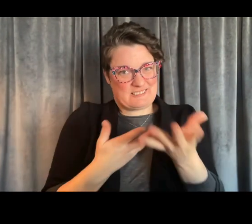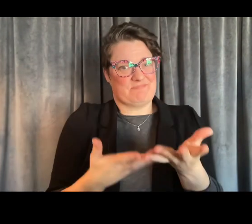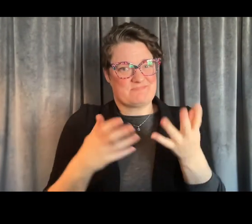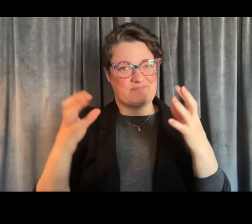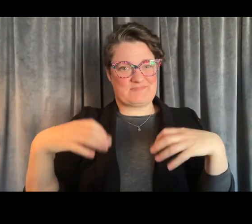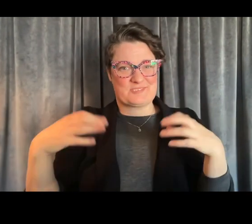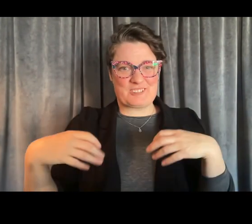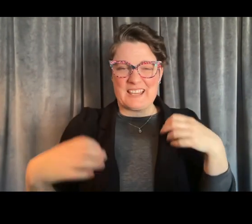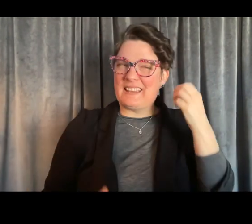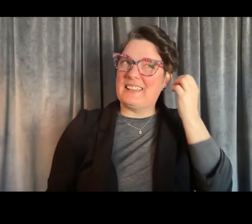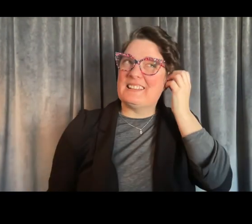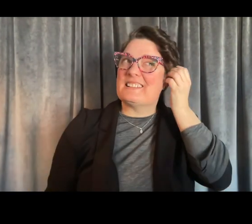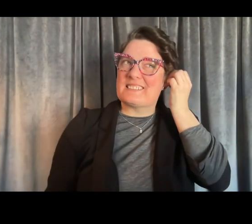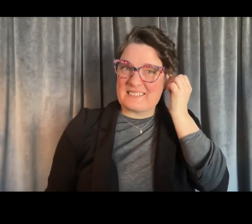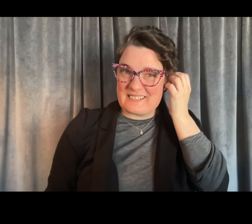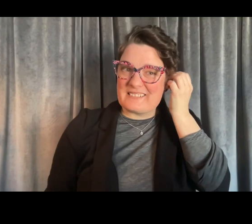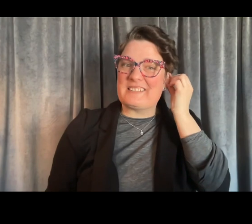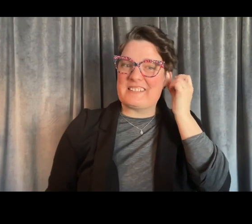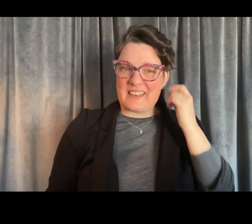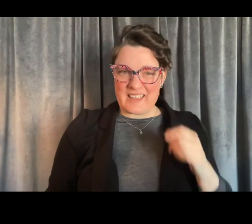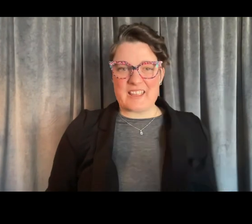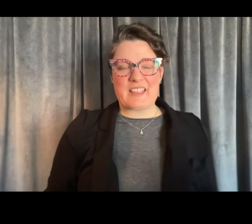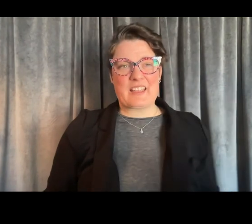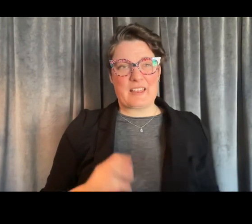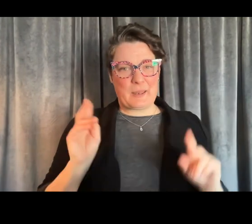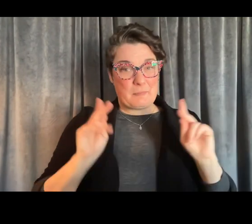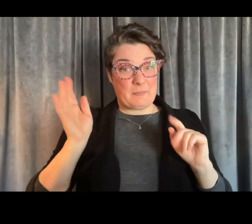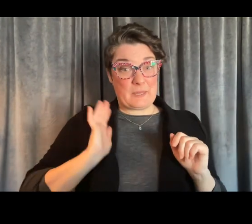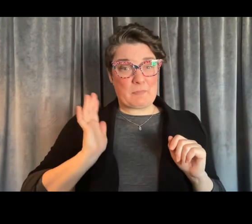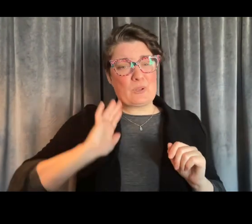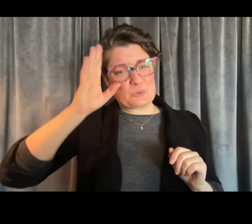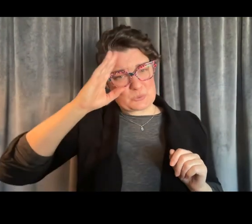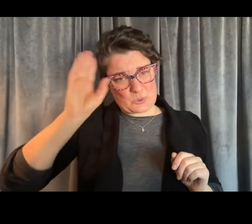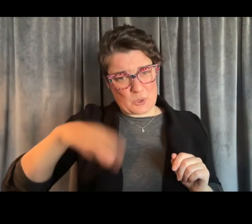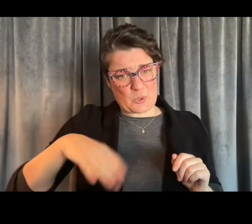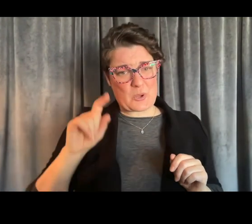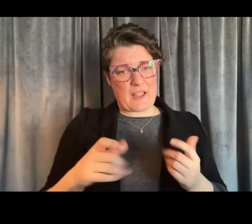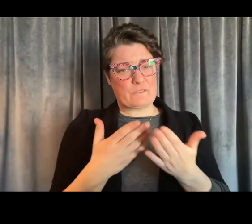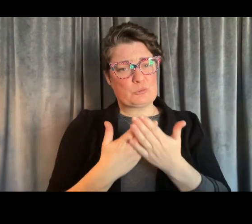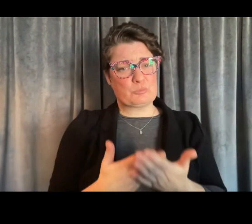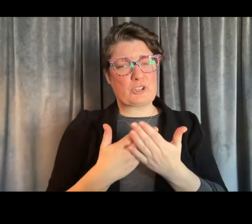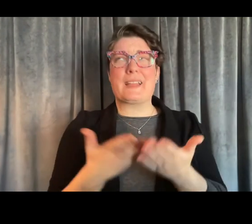Rebekah: And, you know, they knew that you had to pray for rain to have your